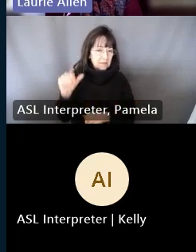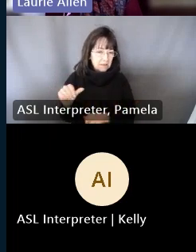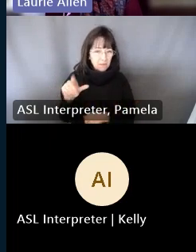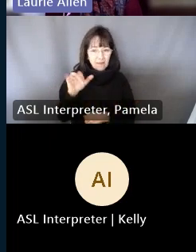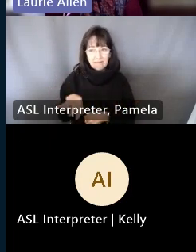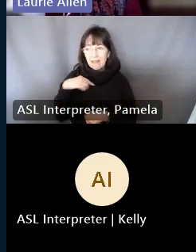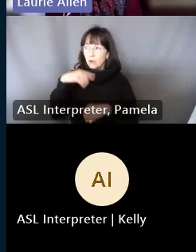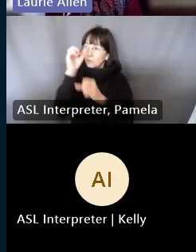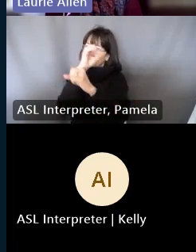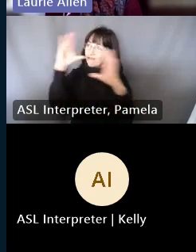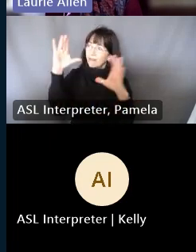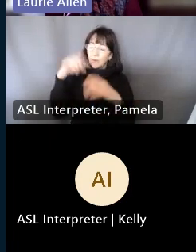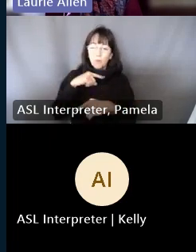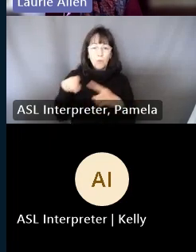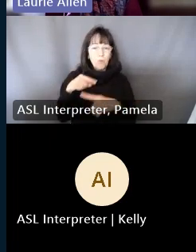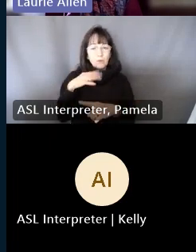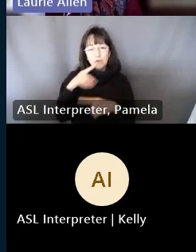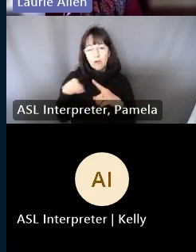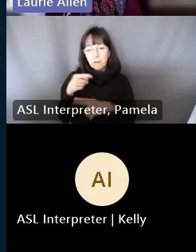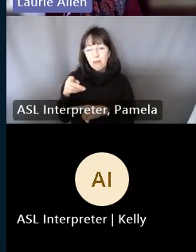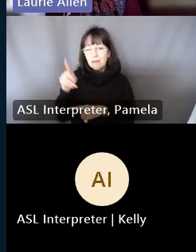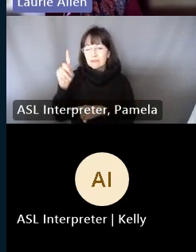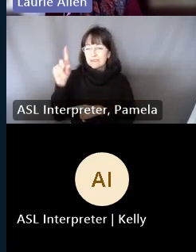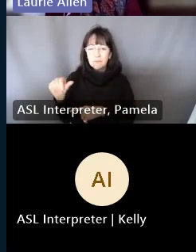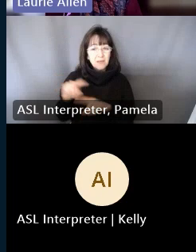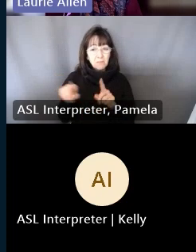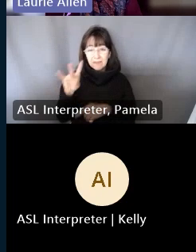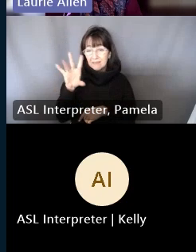But since 5% of disabilities are non apparent or invisible